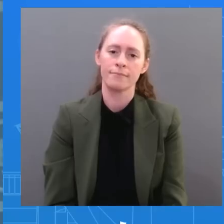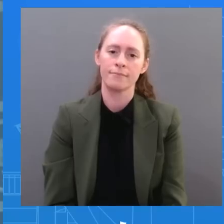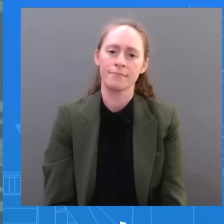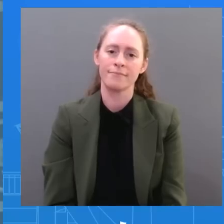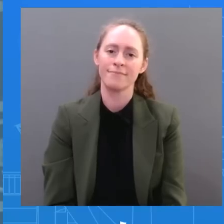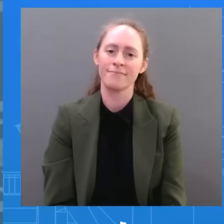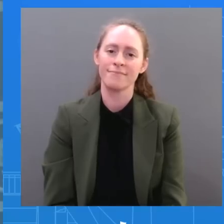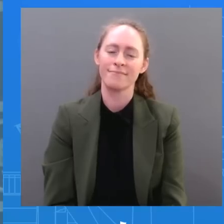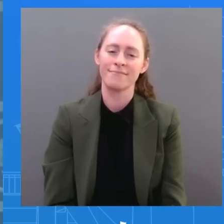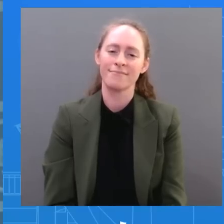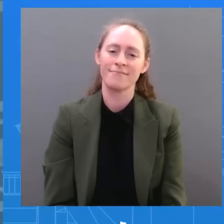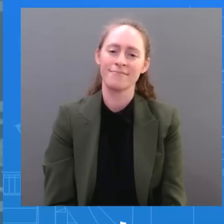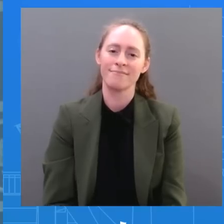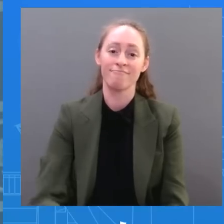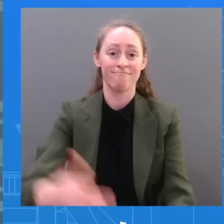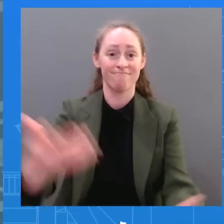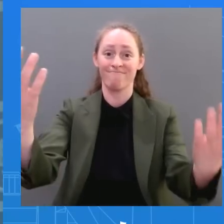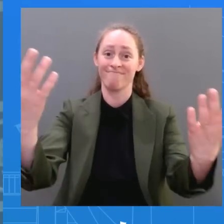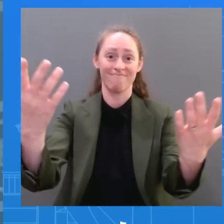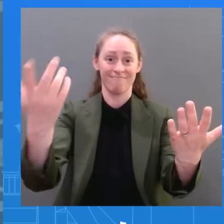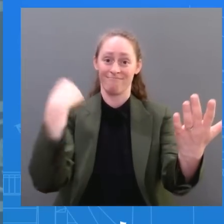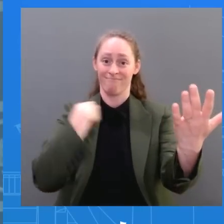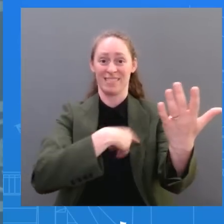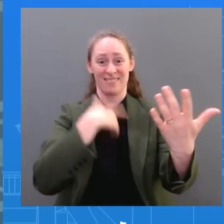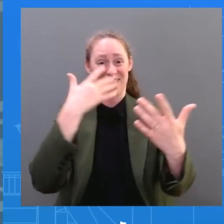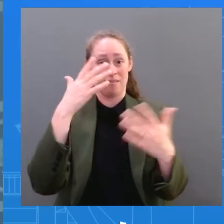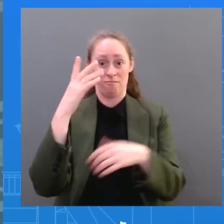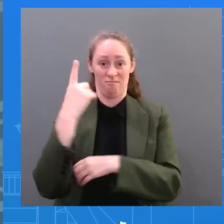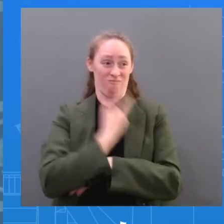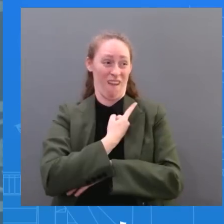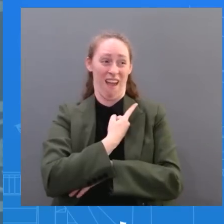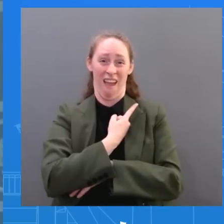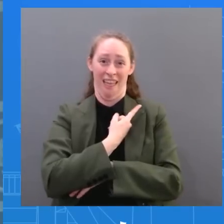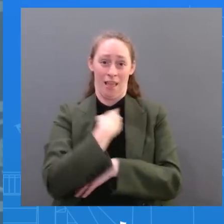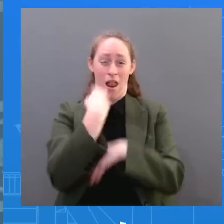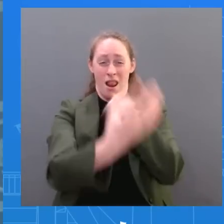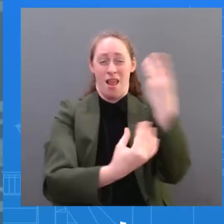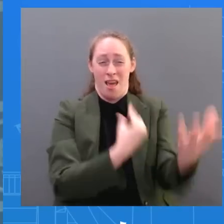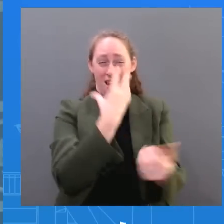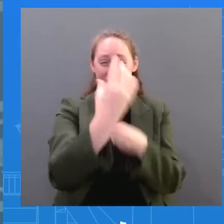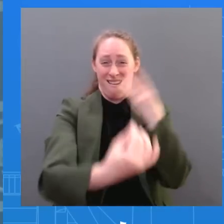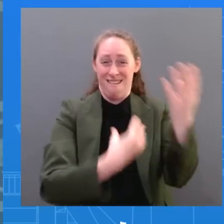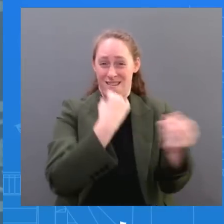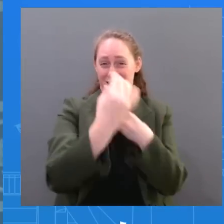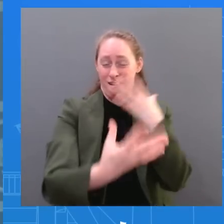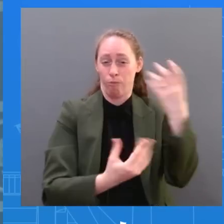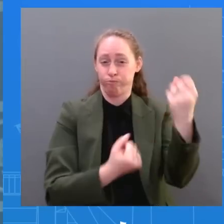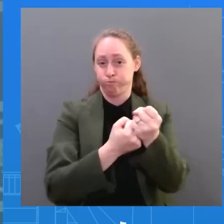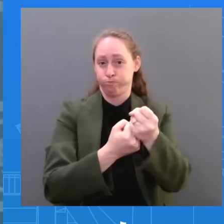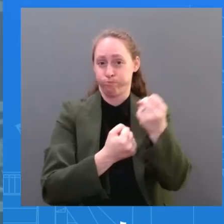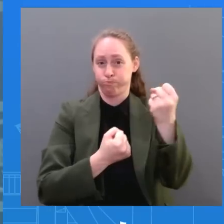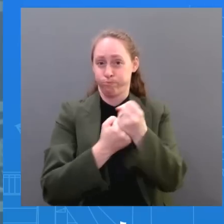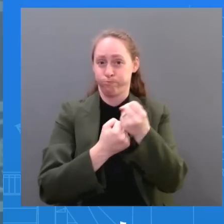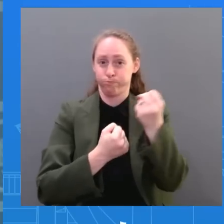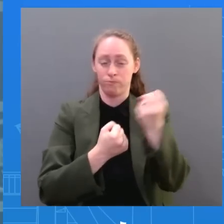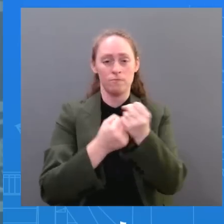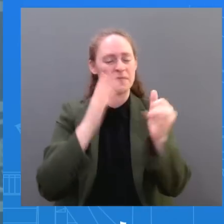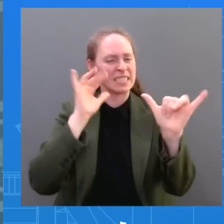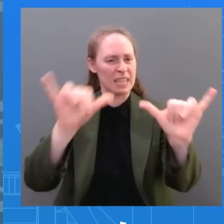as it relates to security assistance. And that is not going to -- and that is not going to stop. Go ahead.